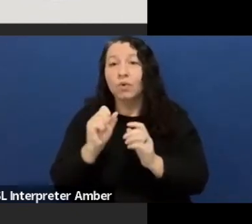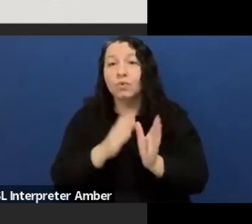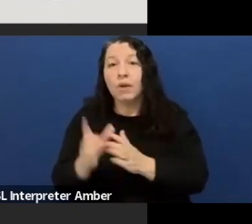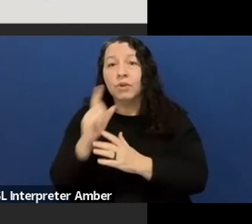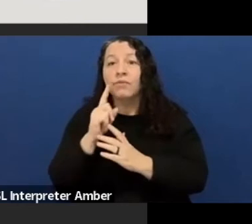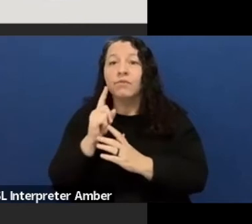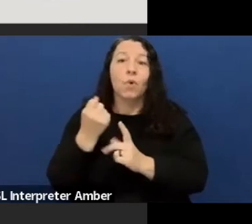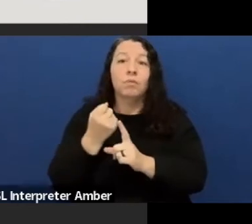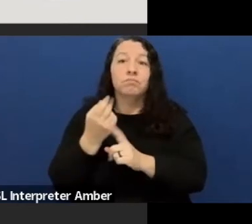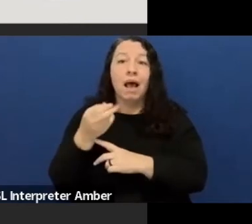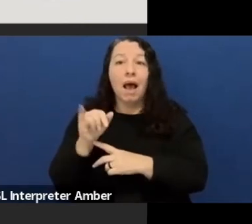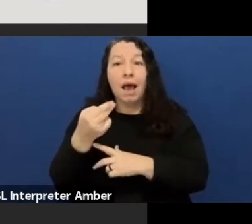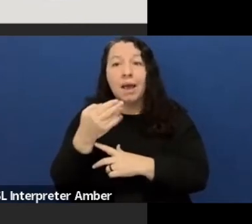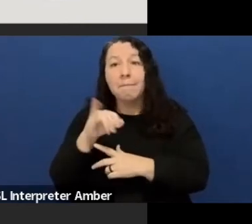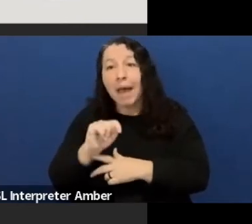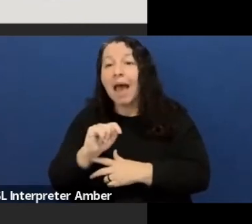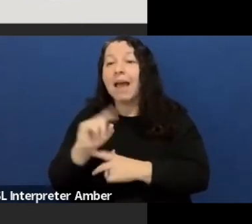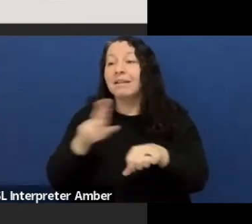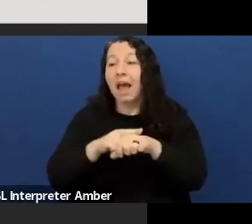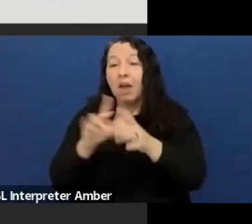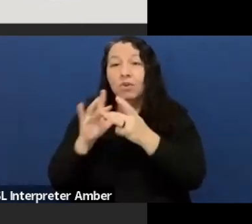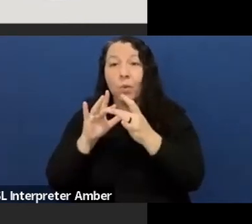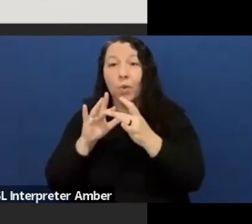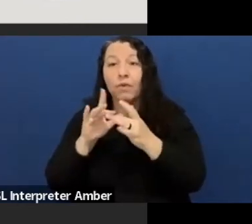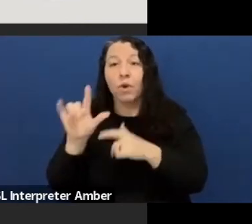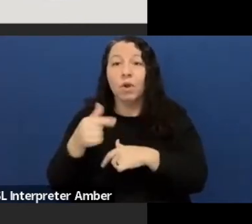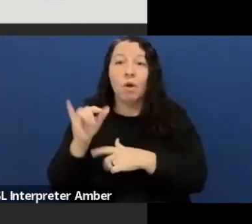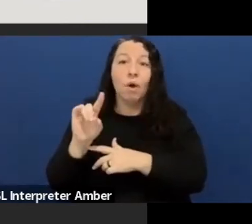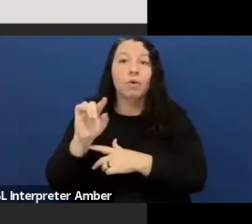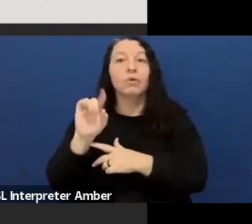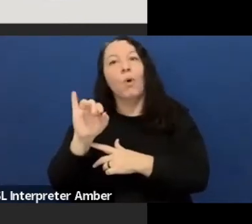And I founded Strategies For High Impact and its National Network for Long COVID justice